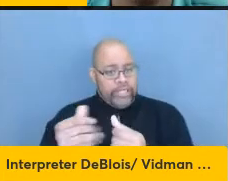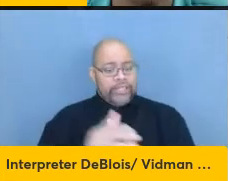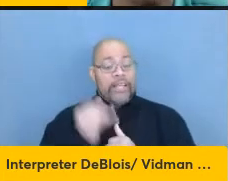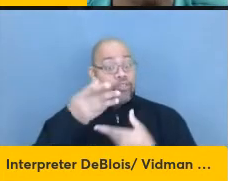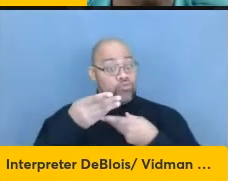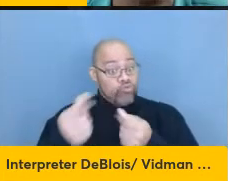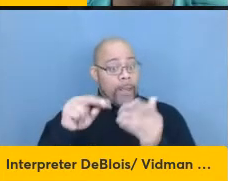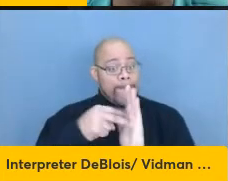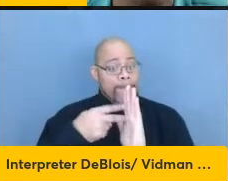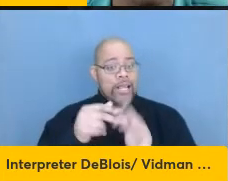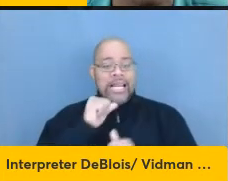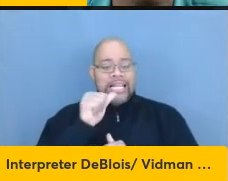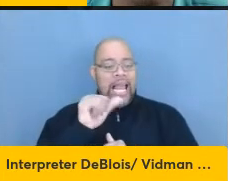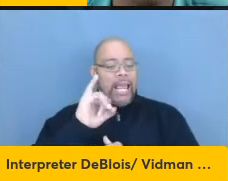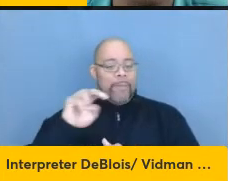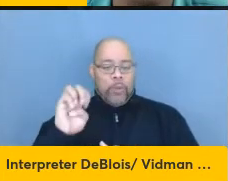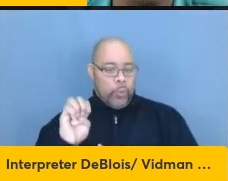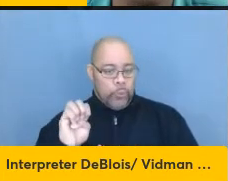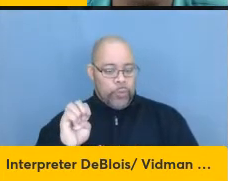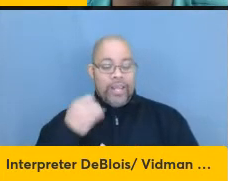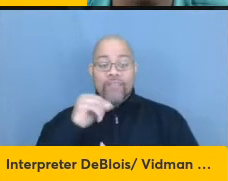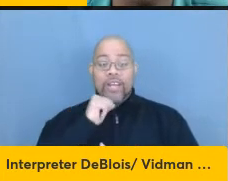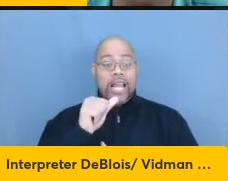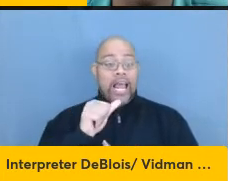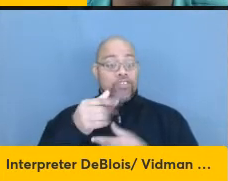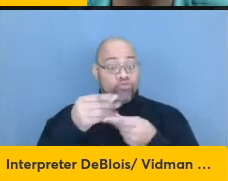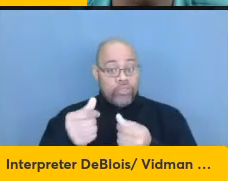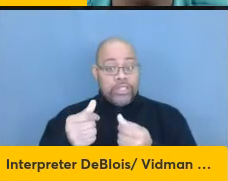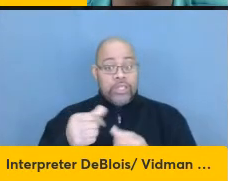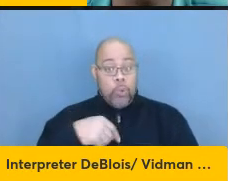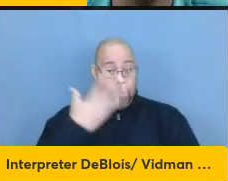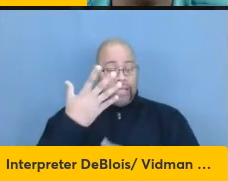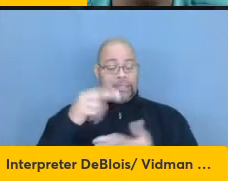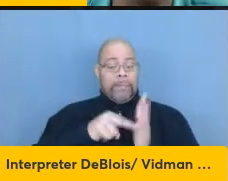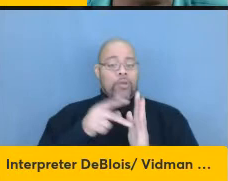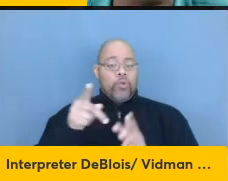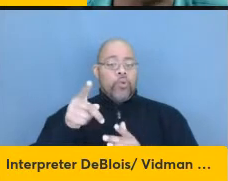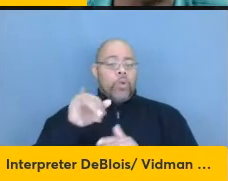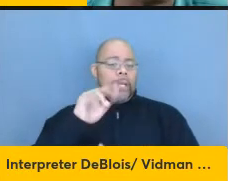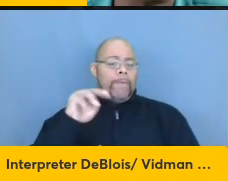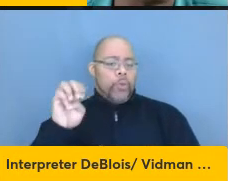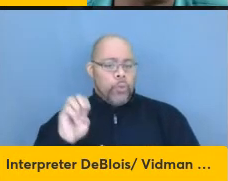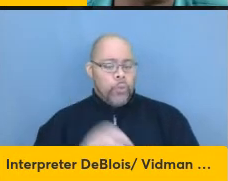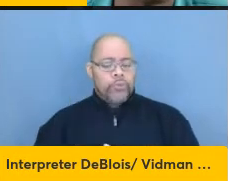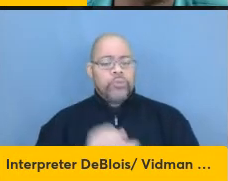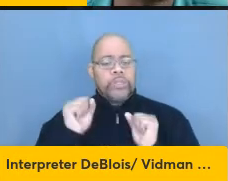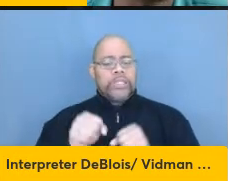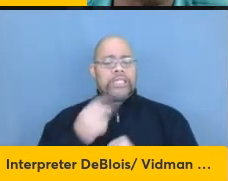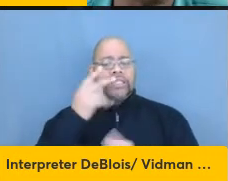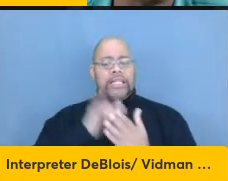it means you're not immune. If you're not treated white, that means you're immune. So you can see there's lots more white